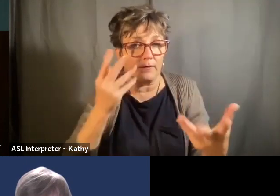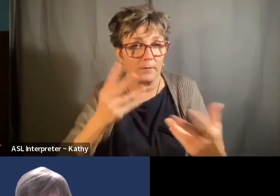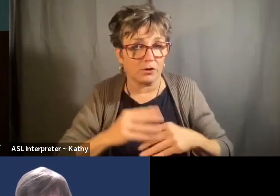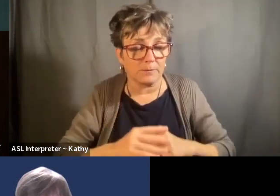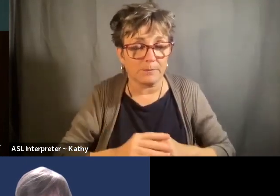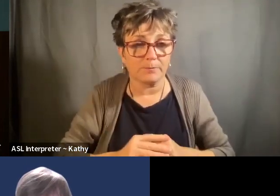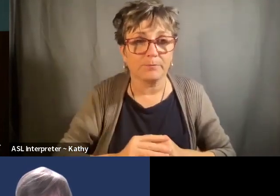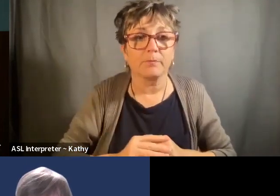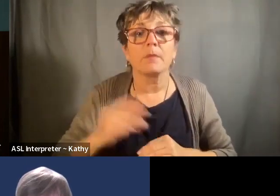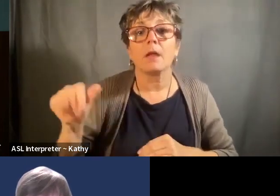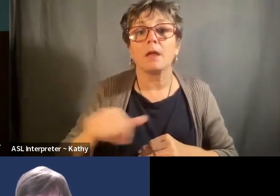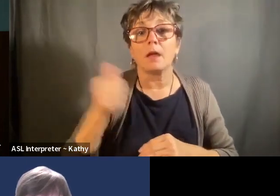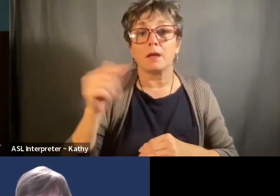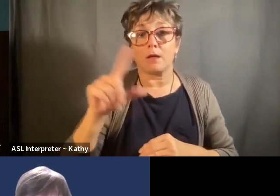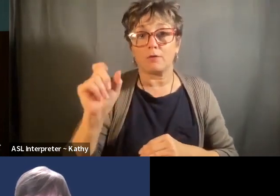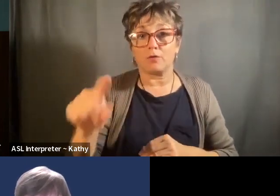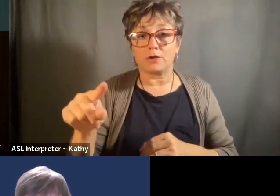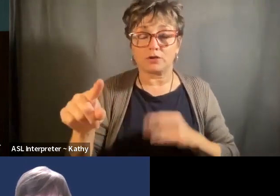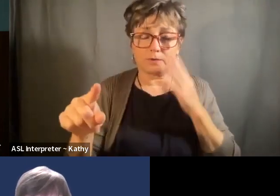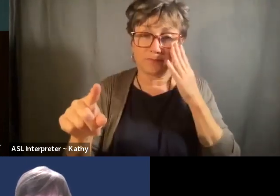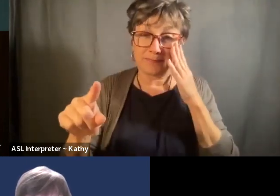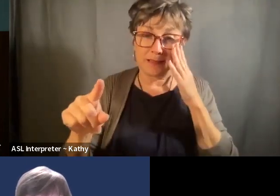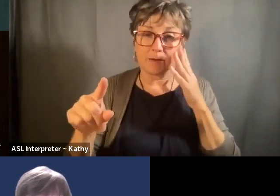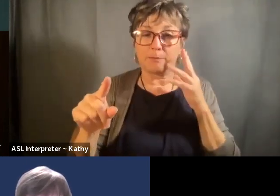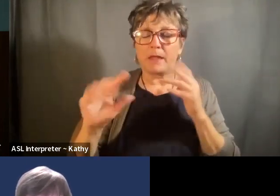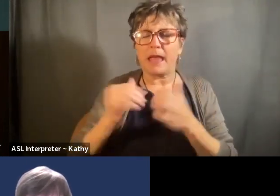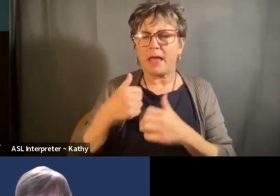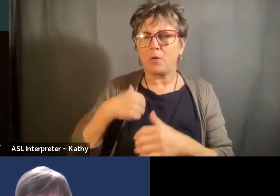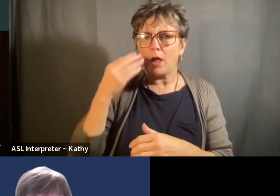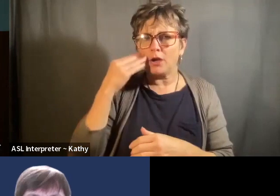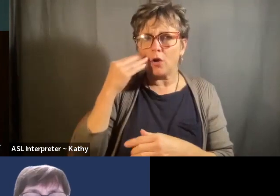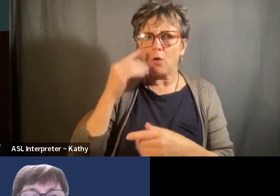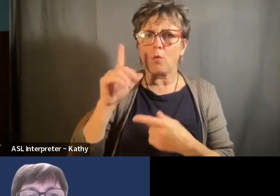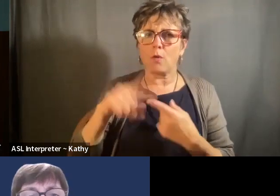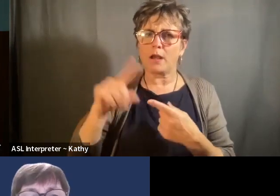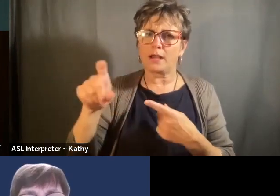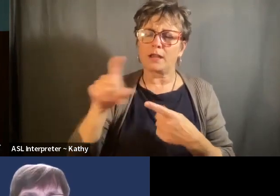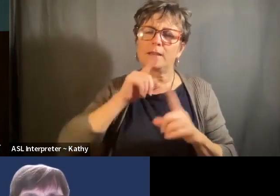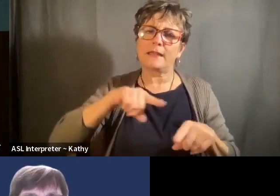Thank you. The question we have is, "How do I know that I have to answer a new questionnaire?" So when when we are building